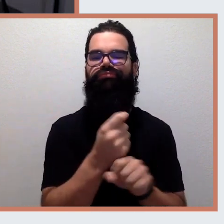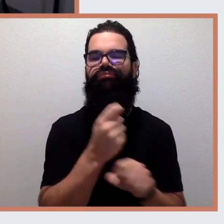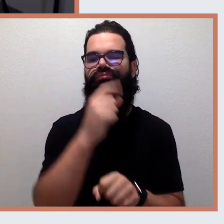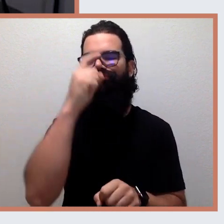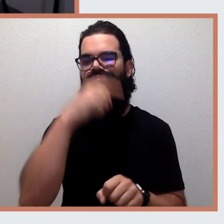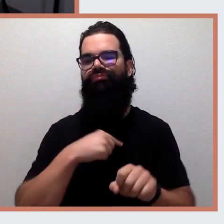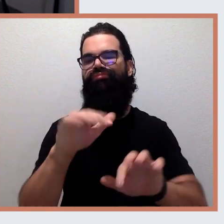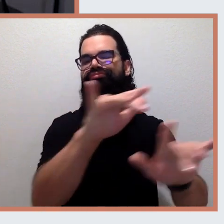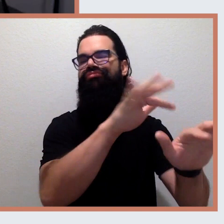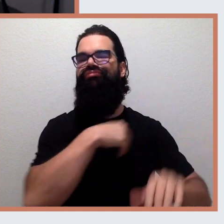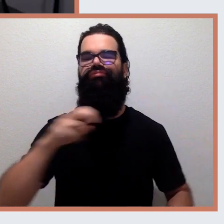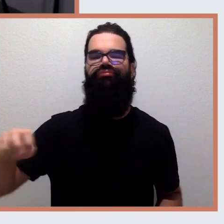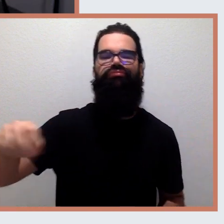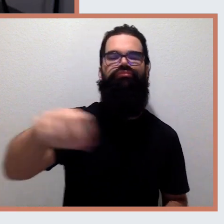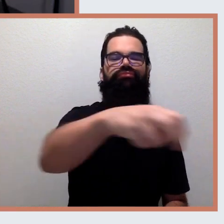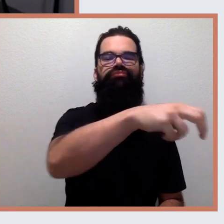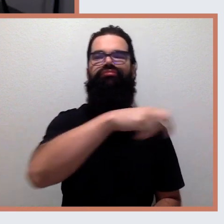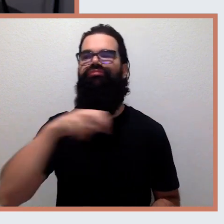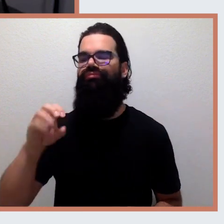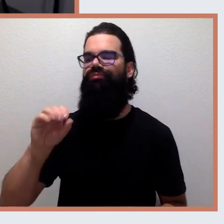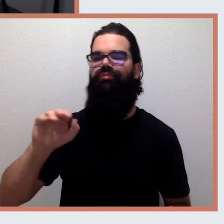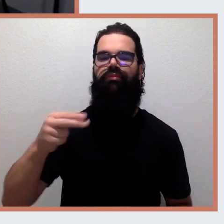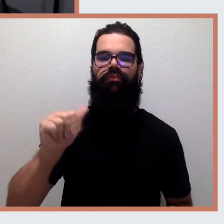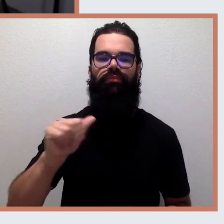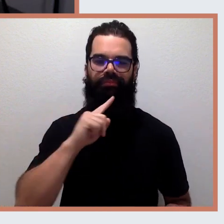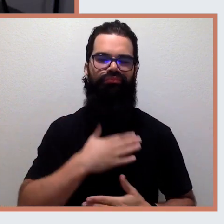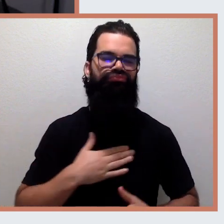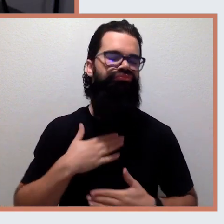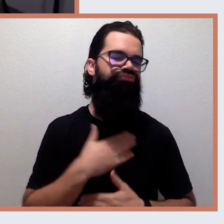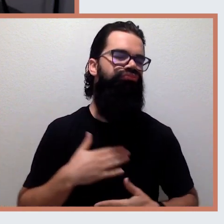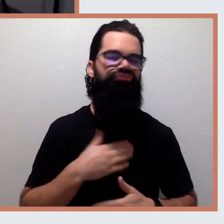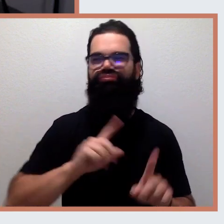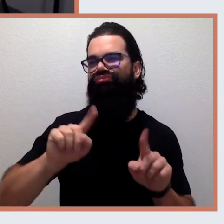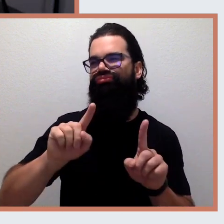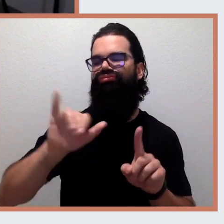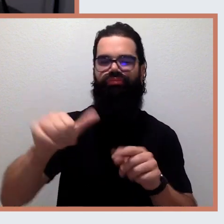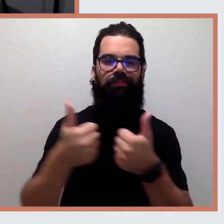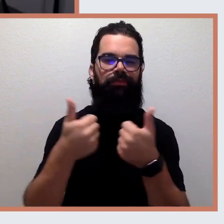every holiday, and spend time with my friends and also relatives I had in Omaha. Plus I went to the Husker games.